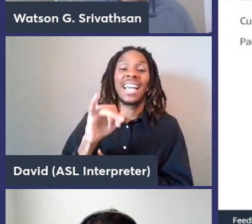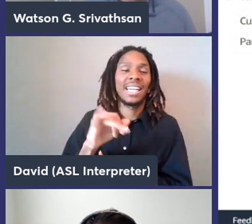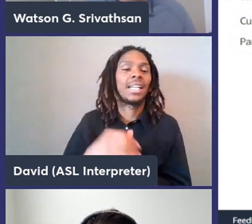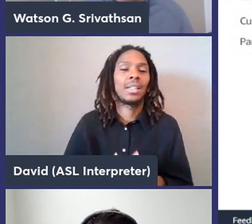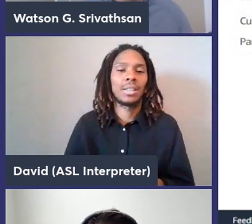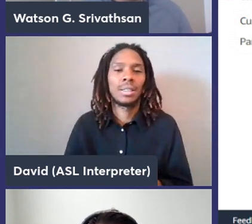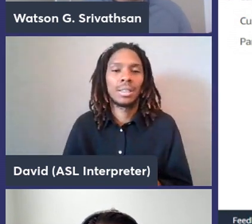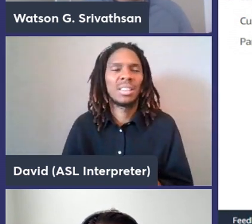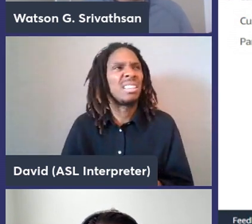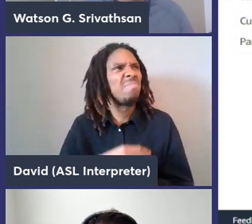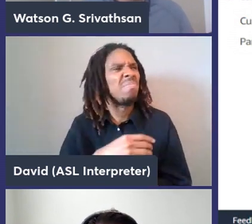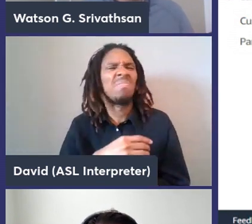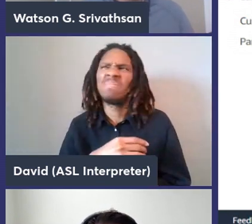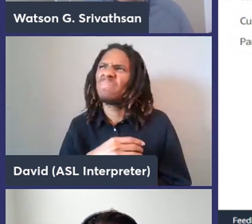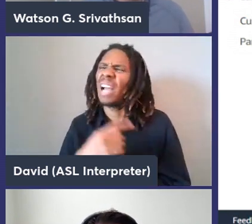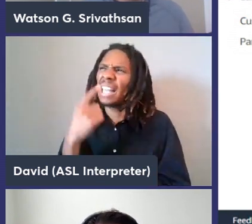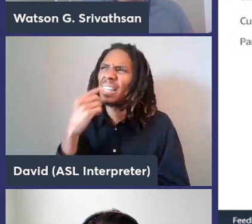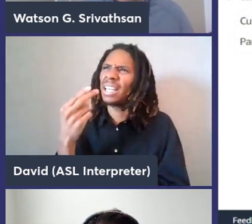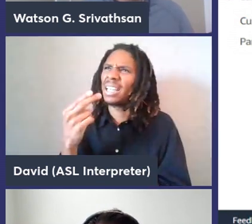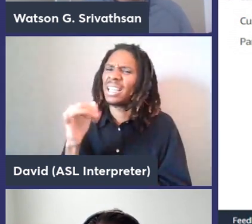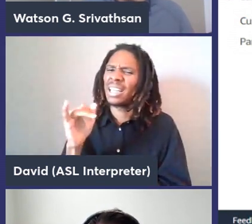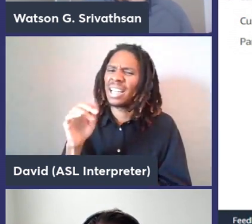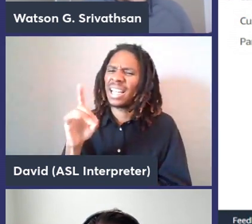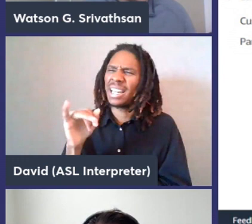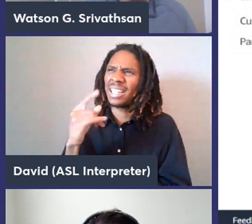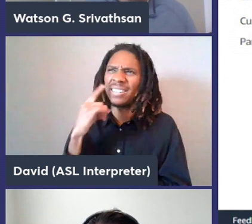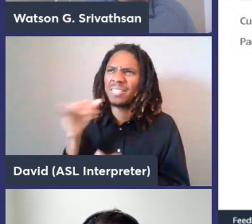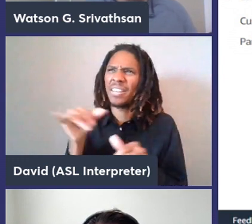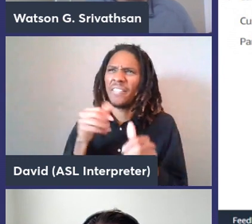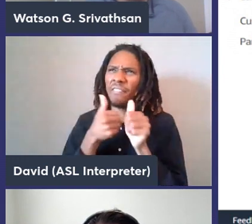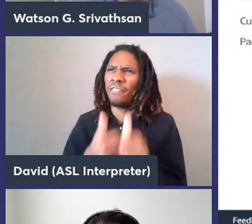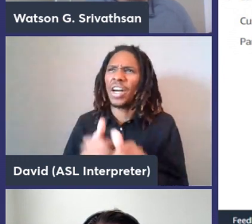I think Hindi, at least I know we use the same script.